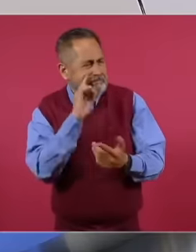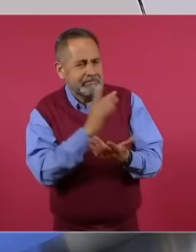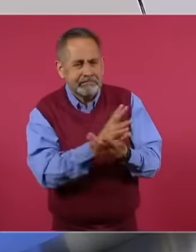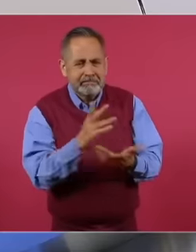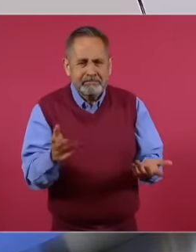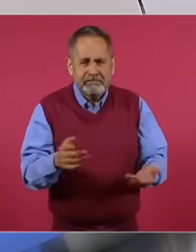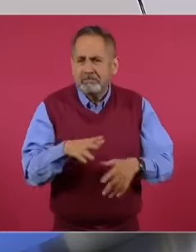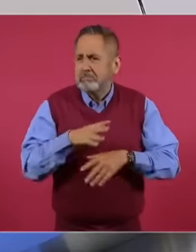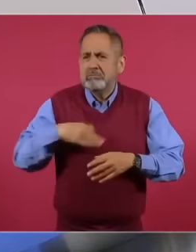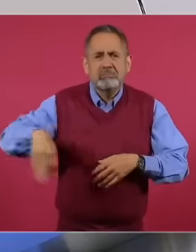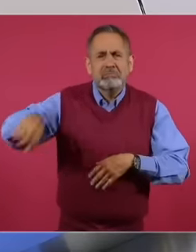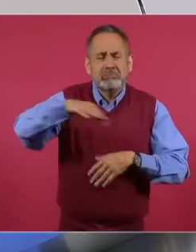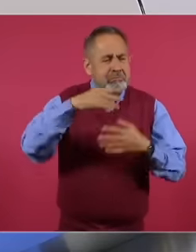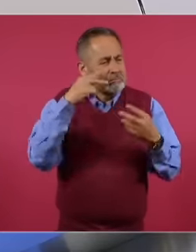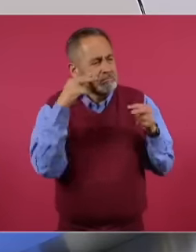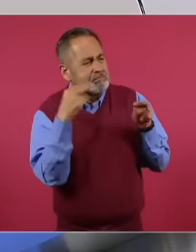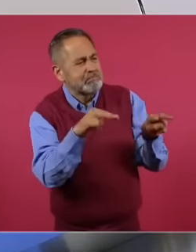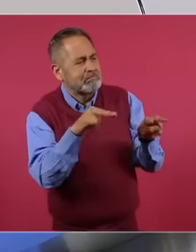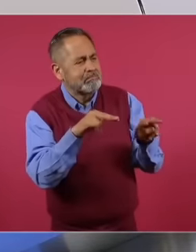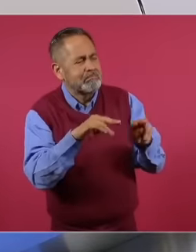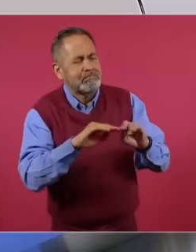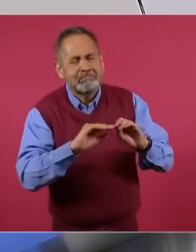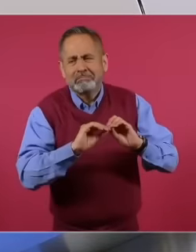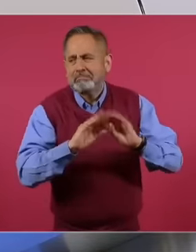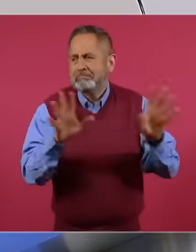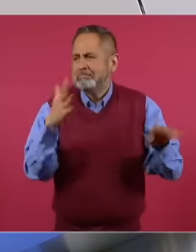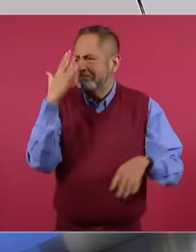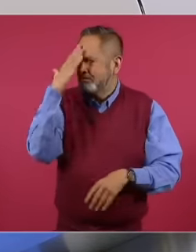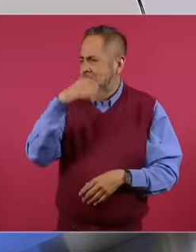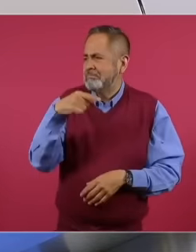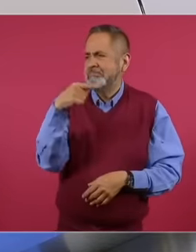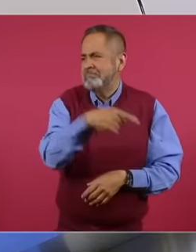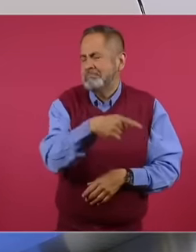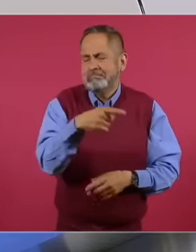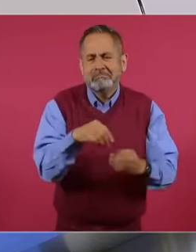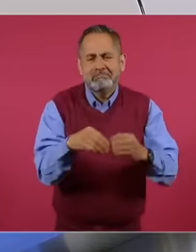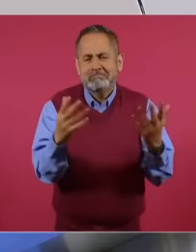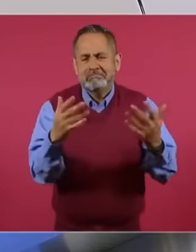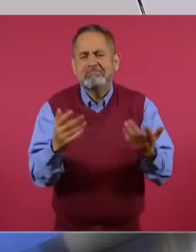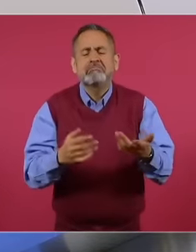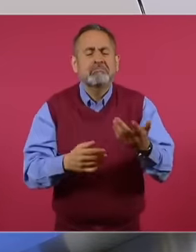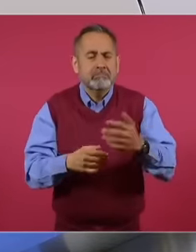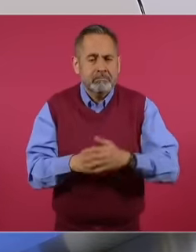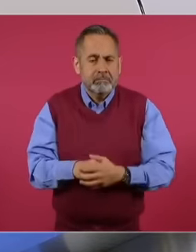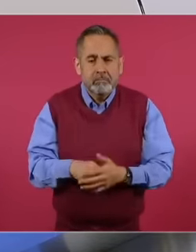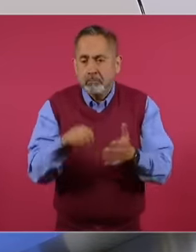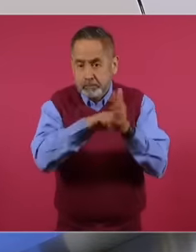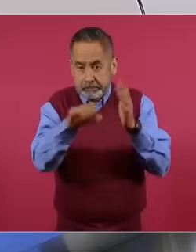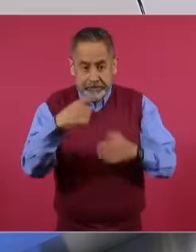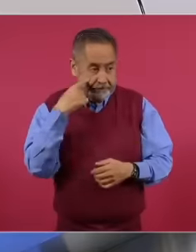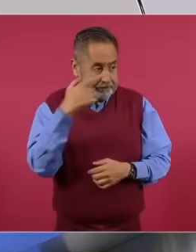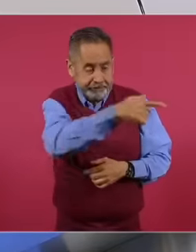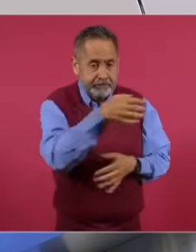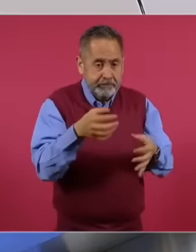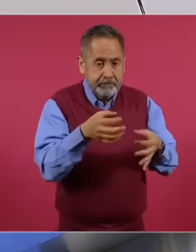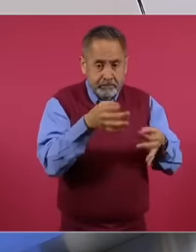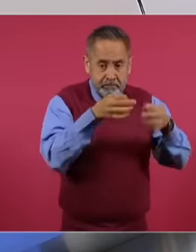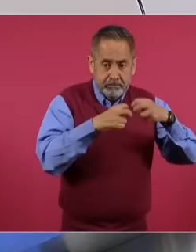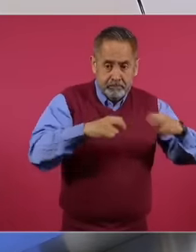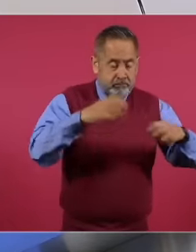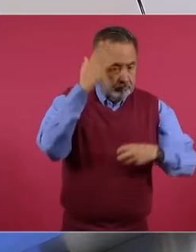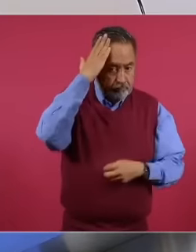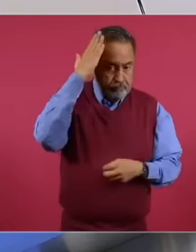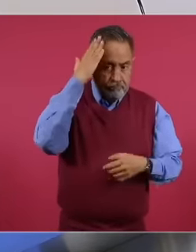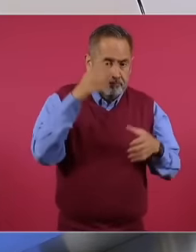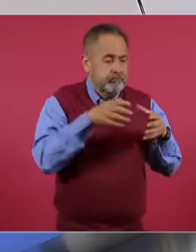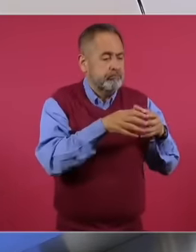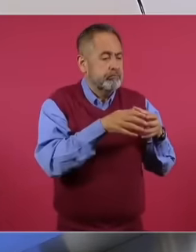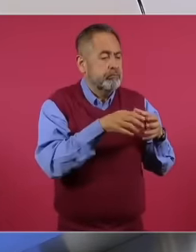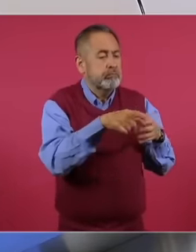public domain how there are ministers who depend on the